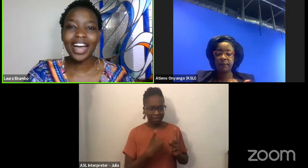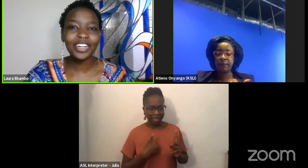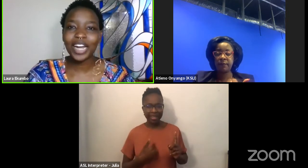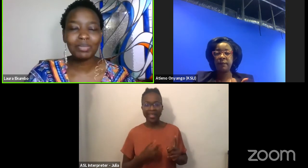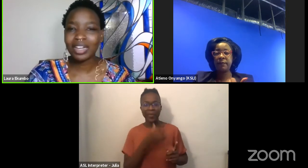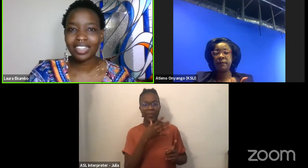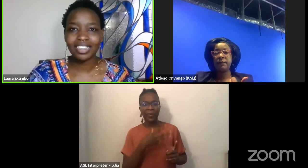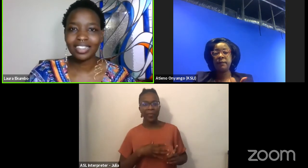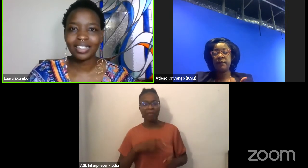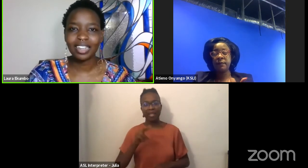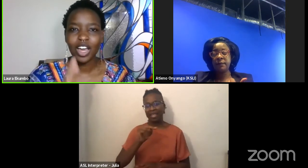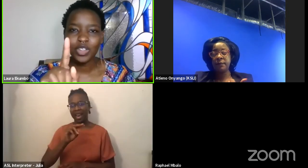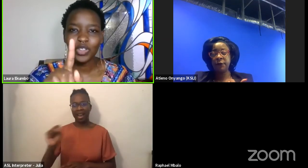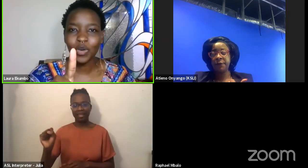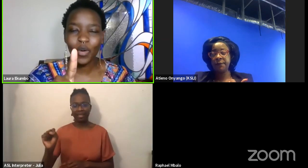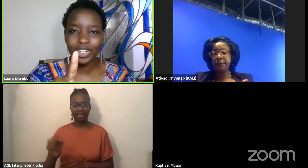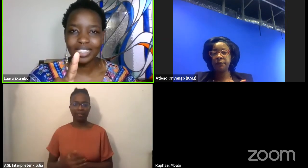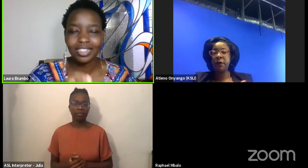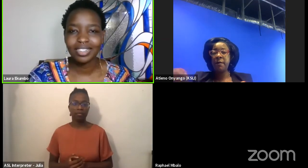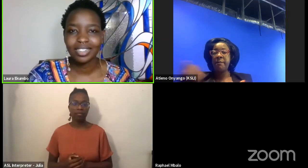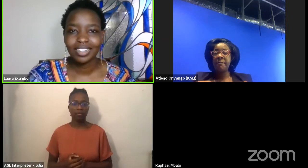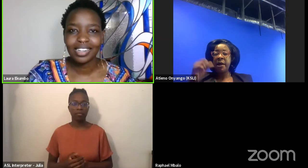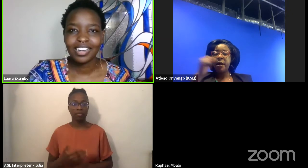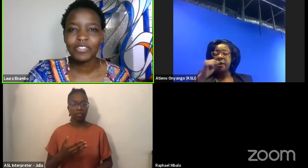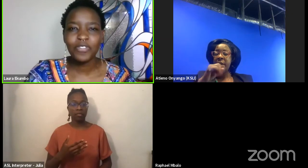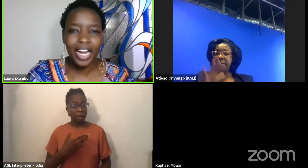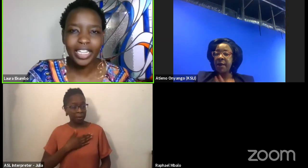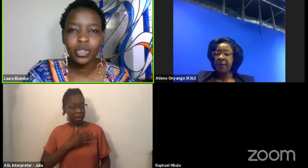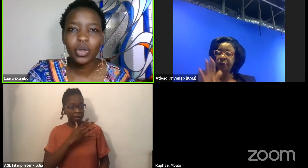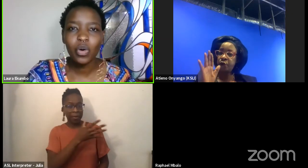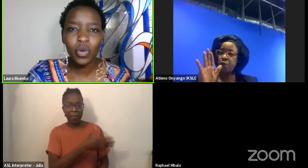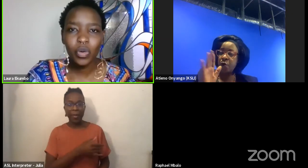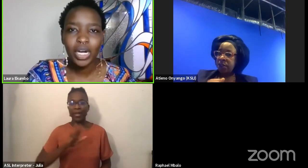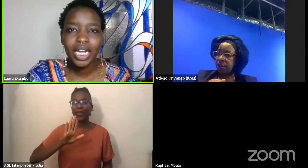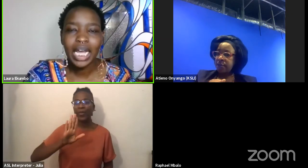My grandmother your find who else